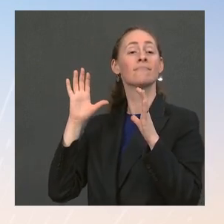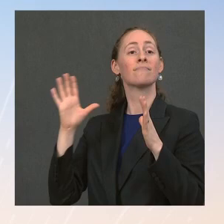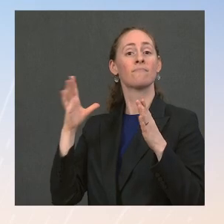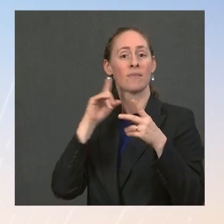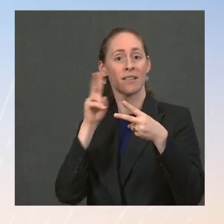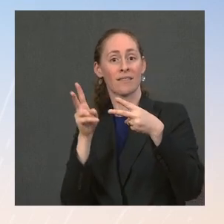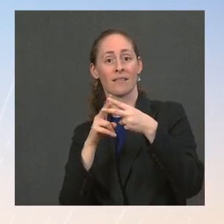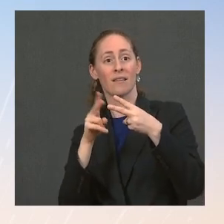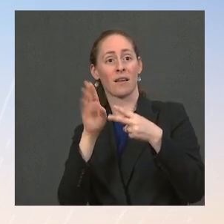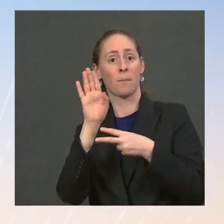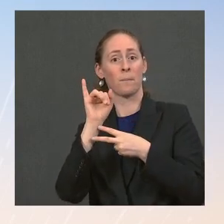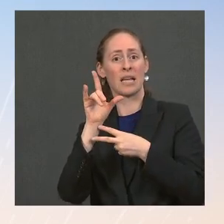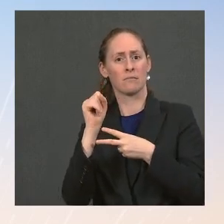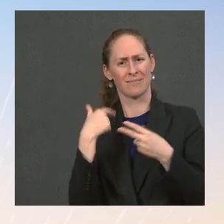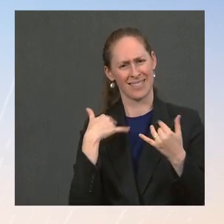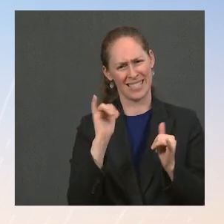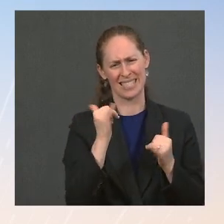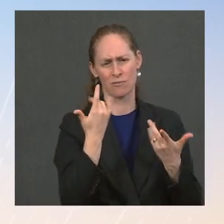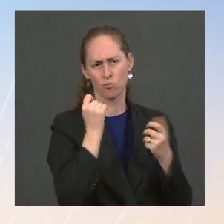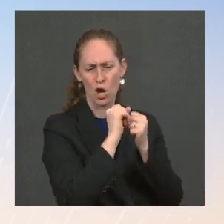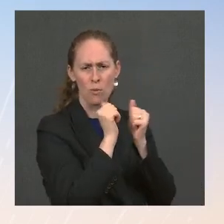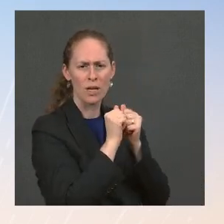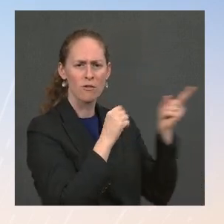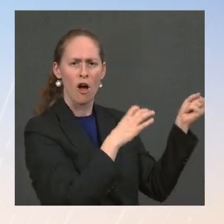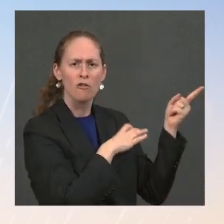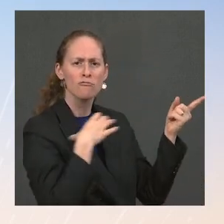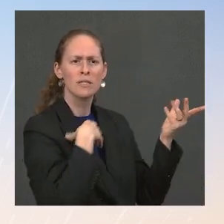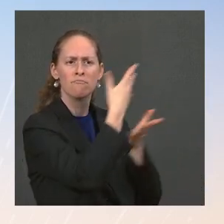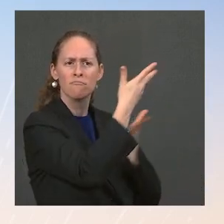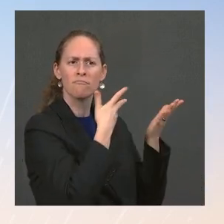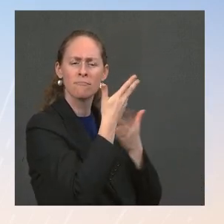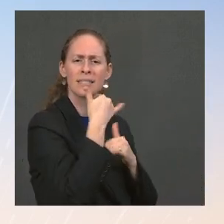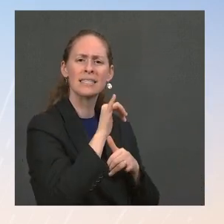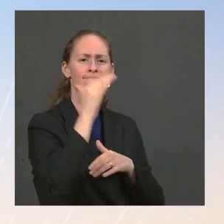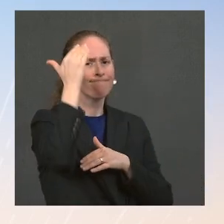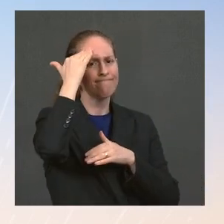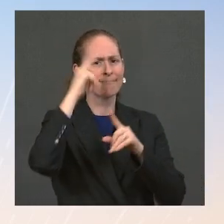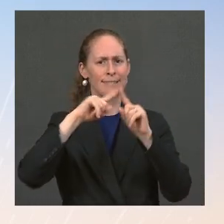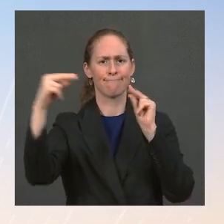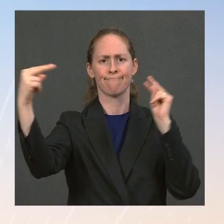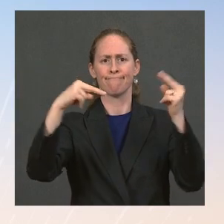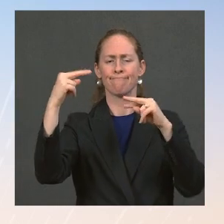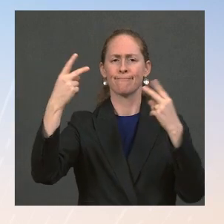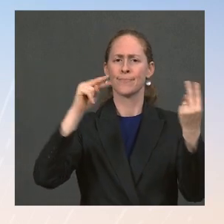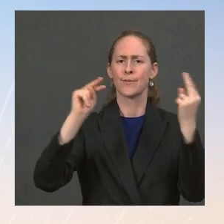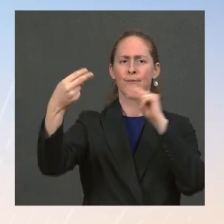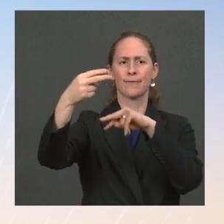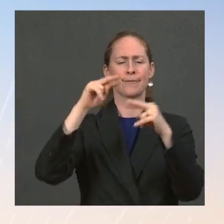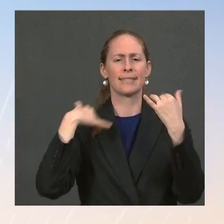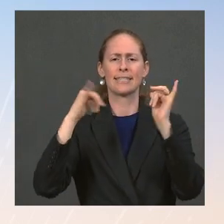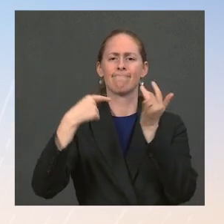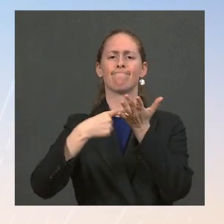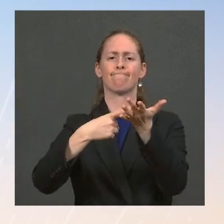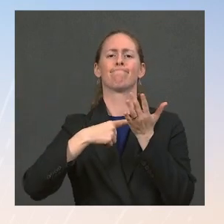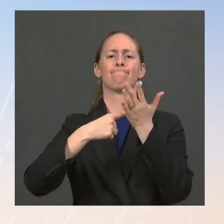who have a broad range of views about the path forward. But we're making progress. The President remains confident we're going to get it done.